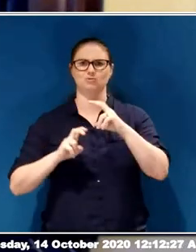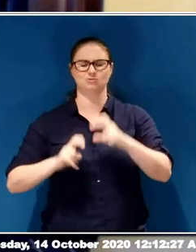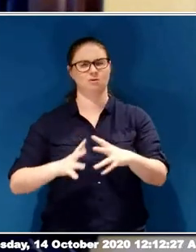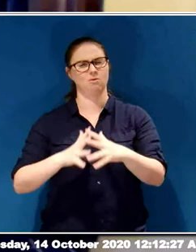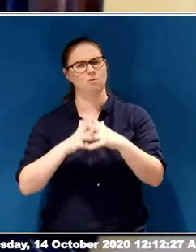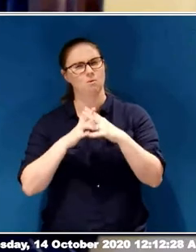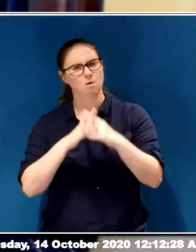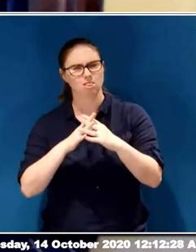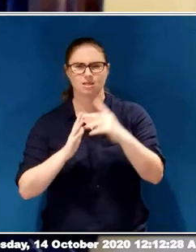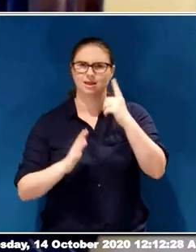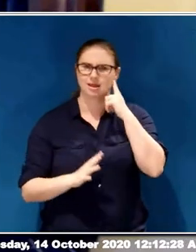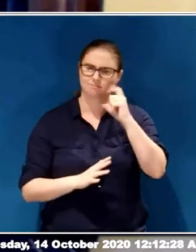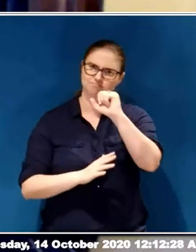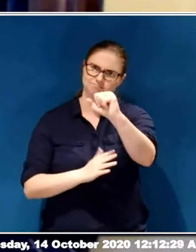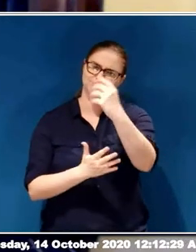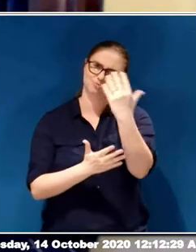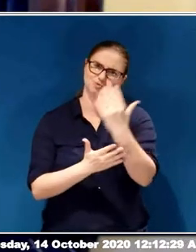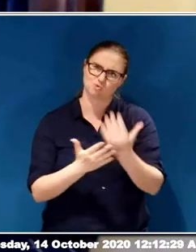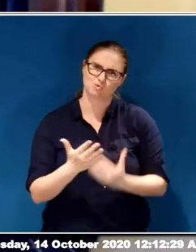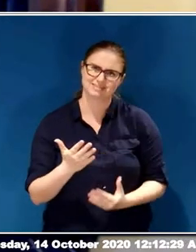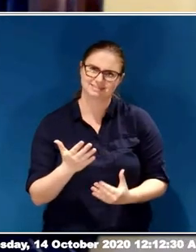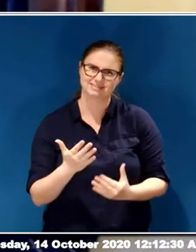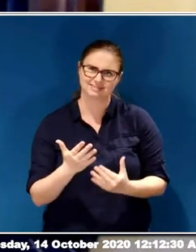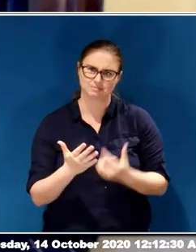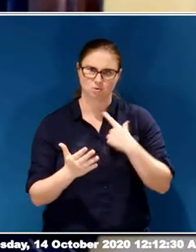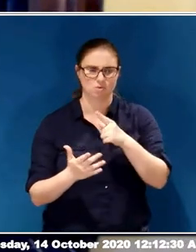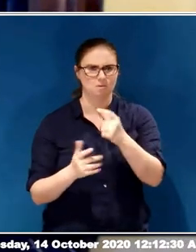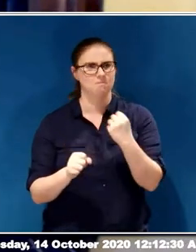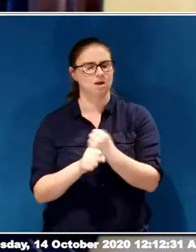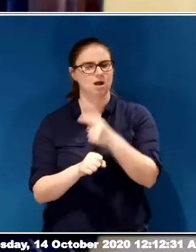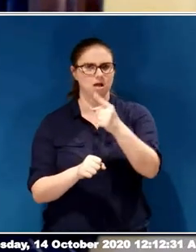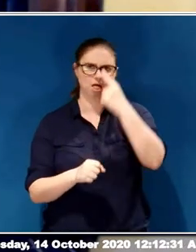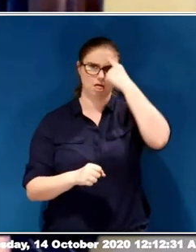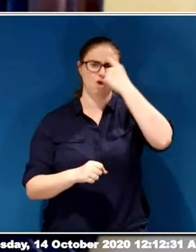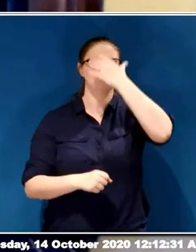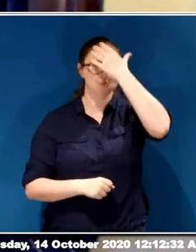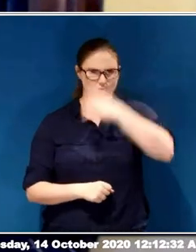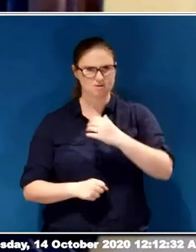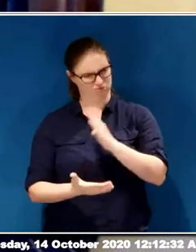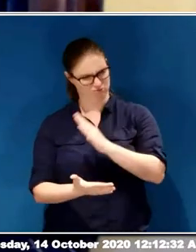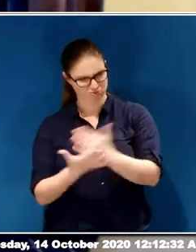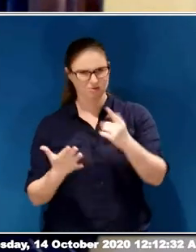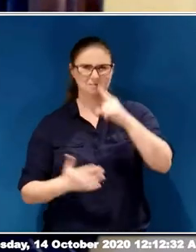research. But behind these human faces sit a very large ghostly cast of people